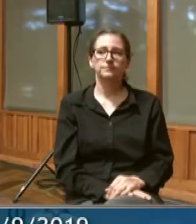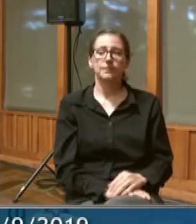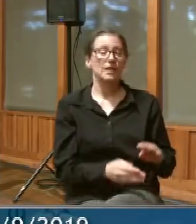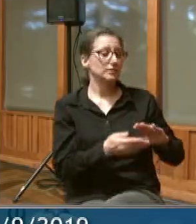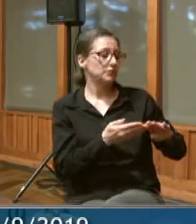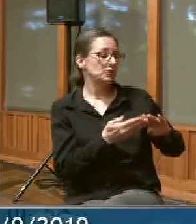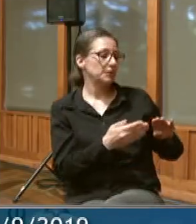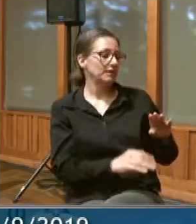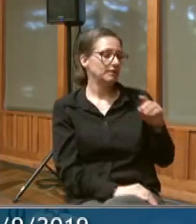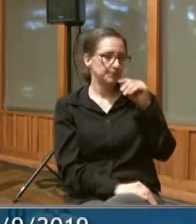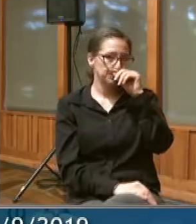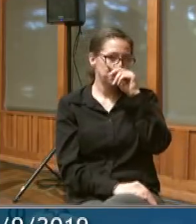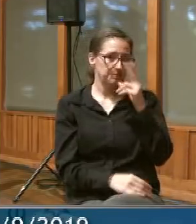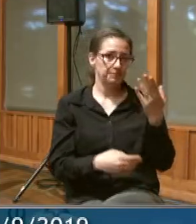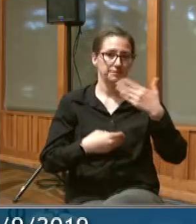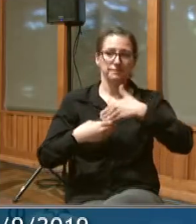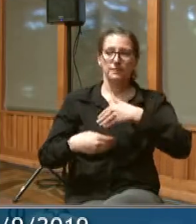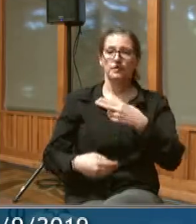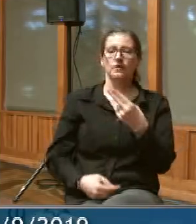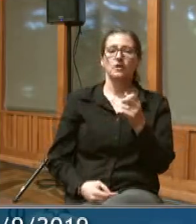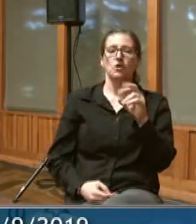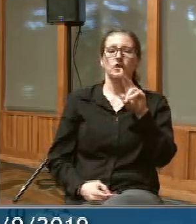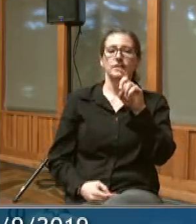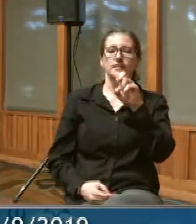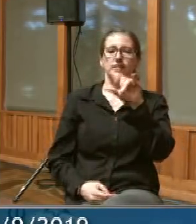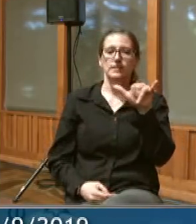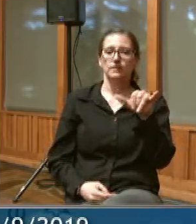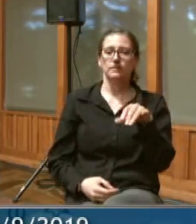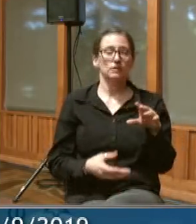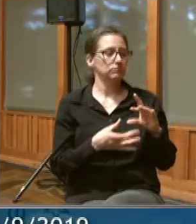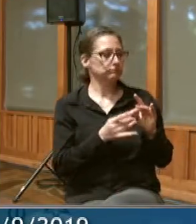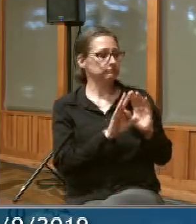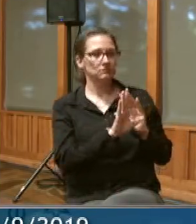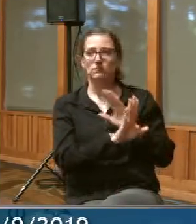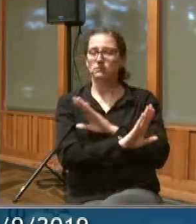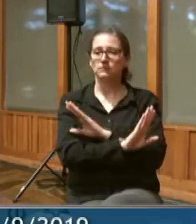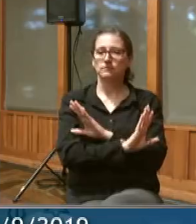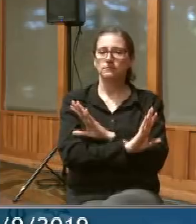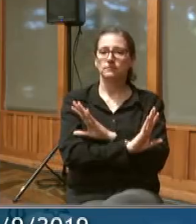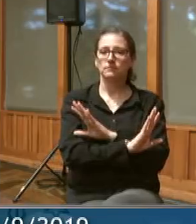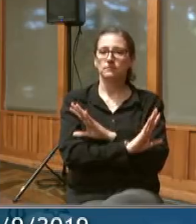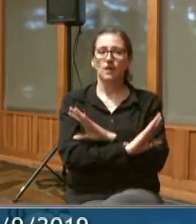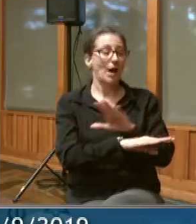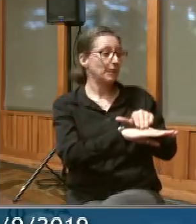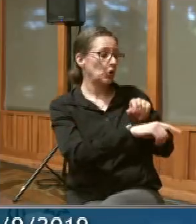BUDGET MESSAGE. FRANCIS, PUBLIC TESTIMONY. IT'S ALL YOURS. >> Hardesty: EXCUSE ME, MAYOR.